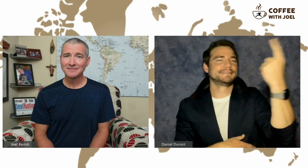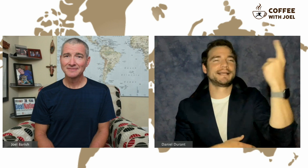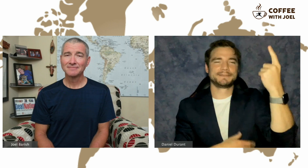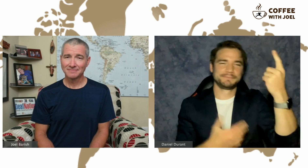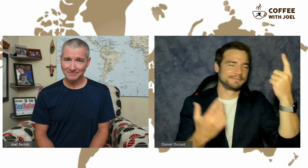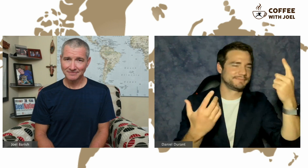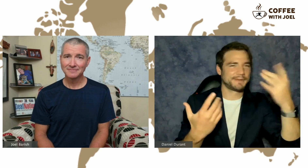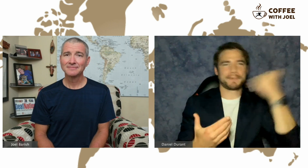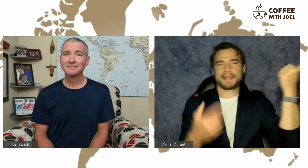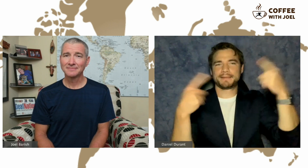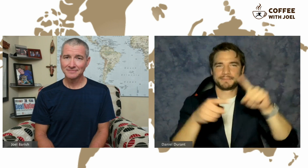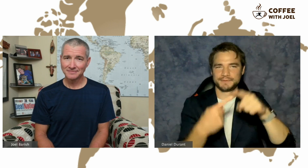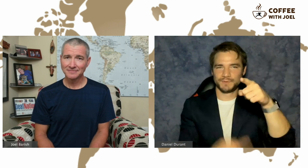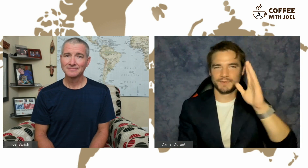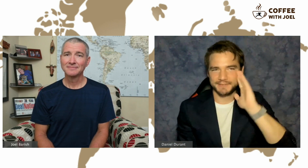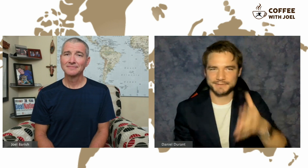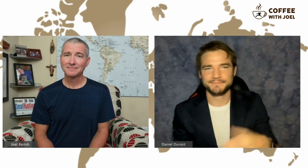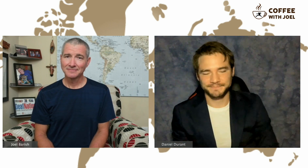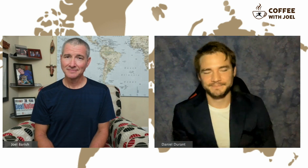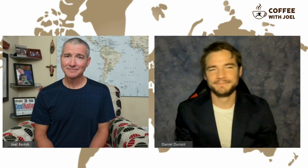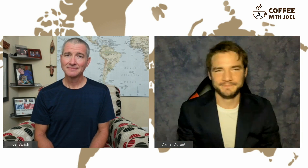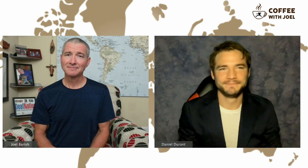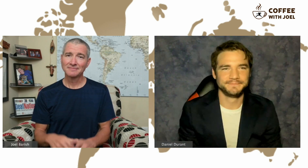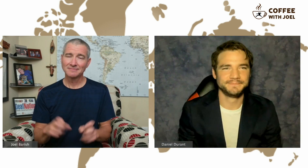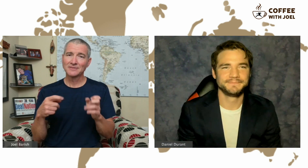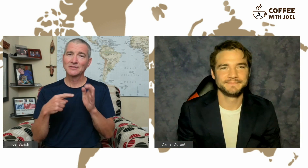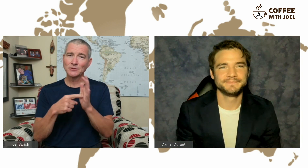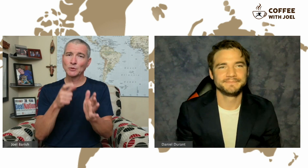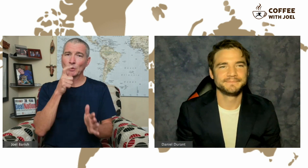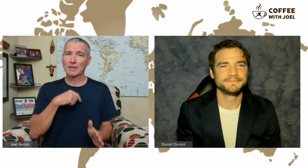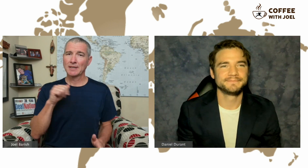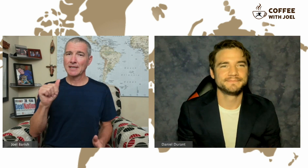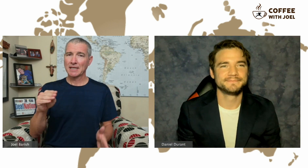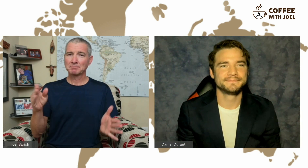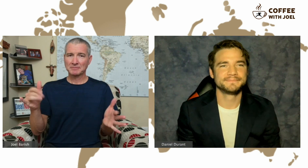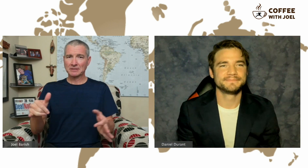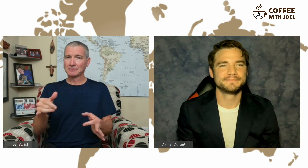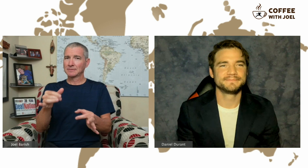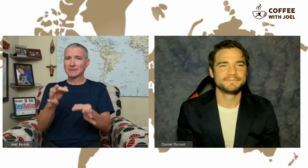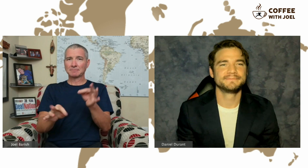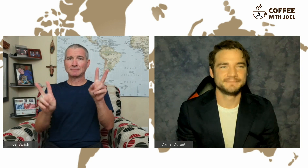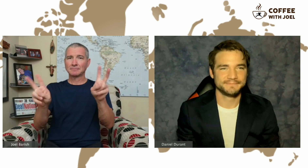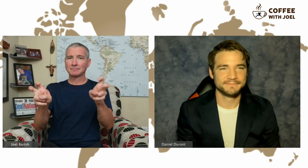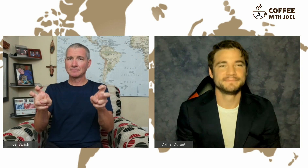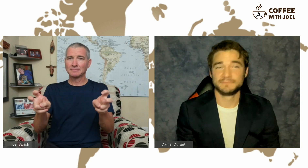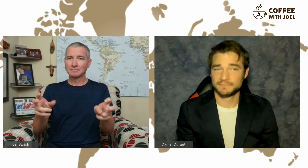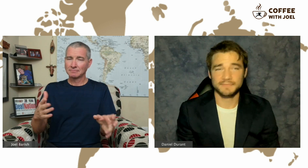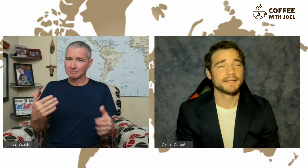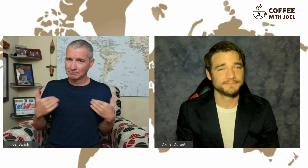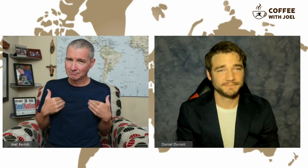to something better someday. “Show who I am”. Simple as that.